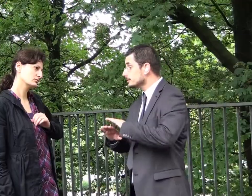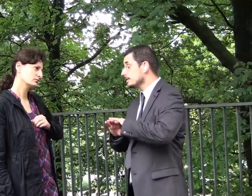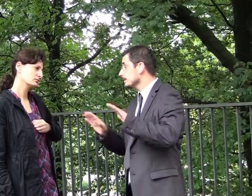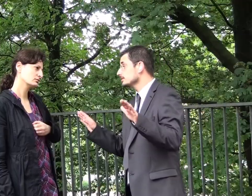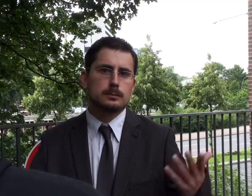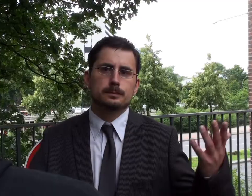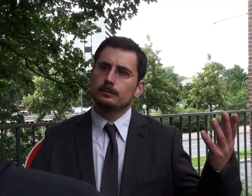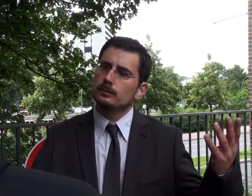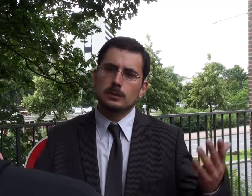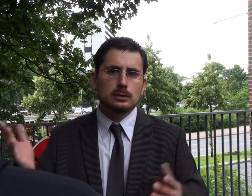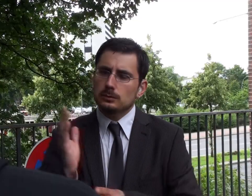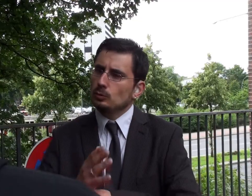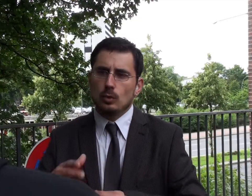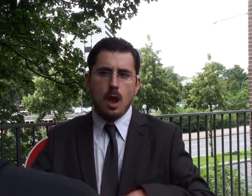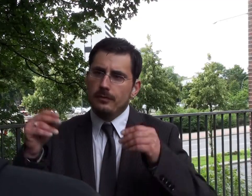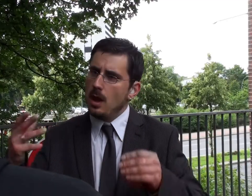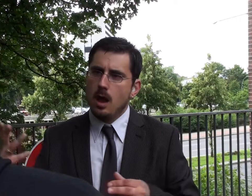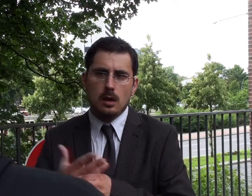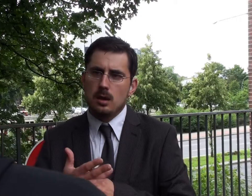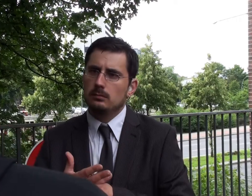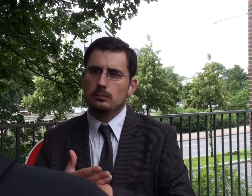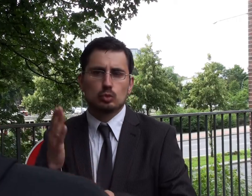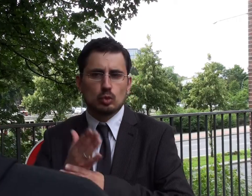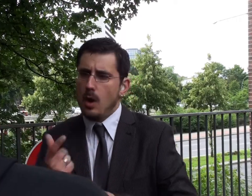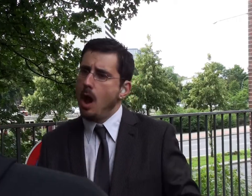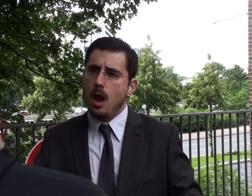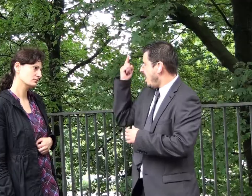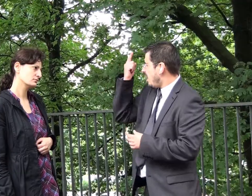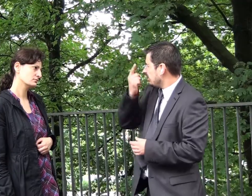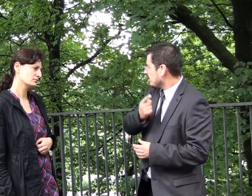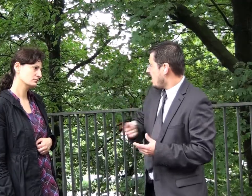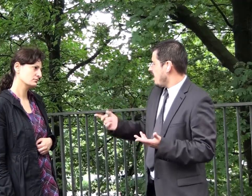No, I am already married. I've been waiting 1 year for you.